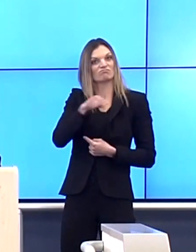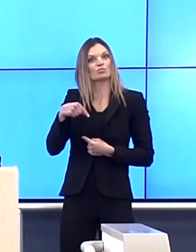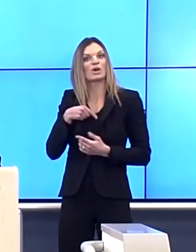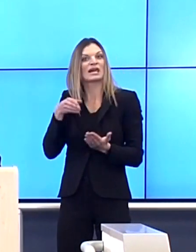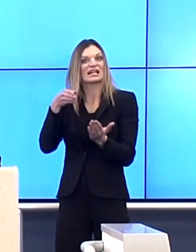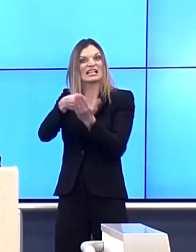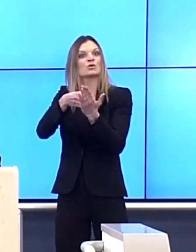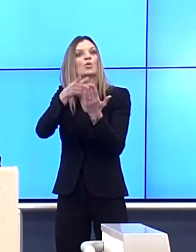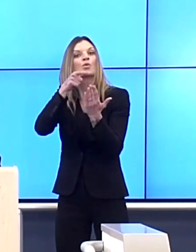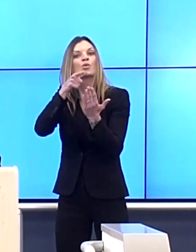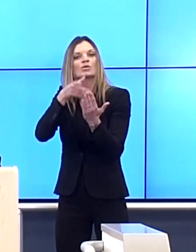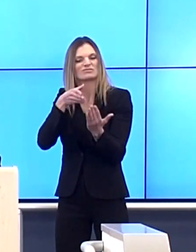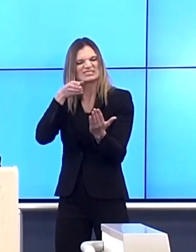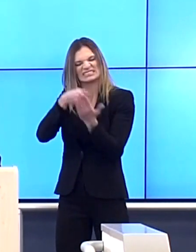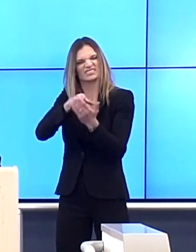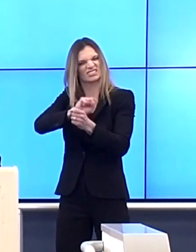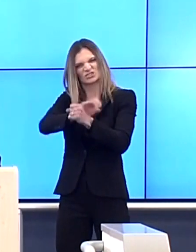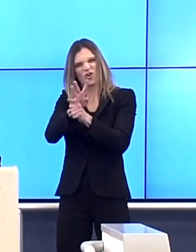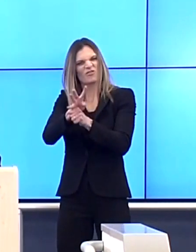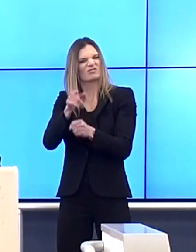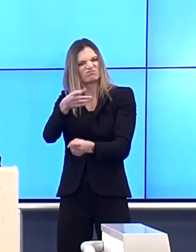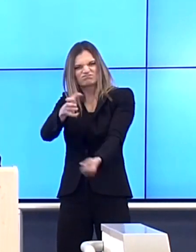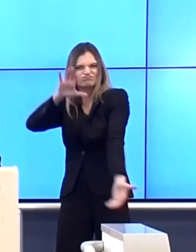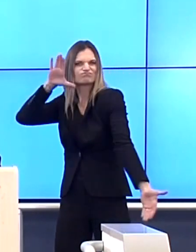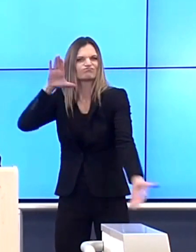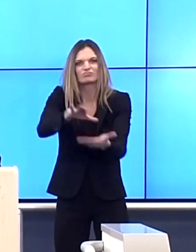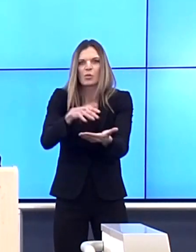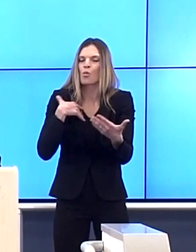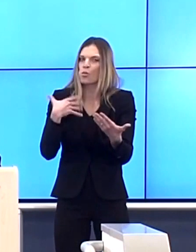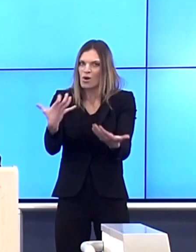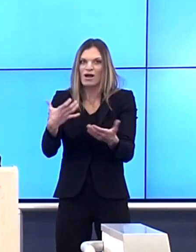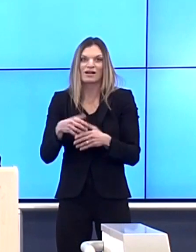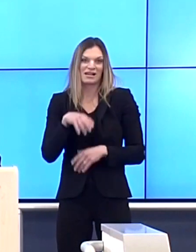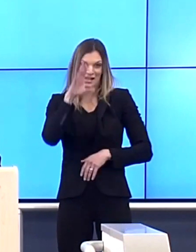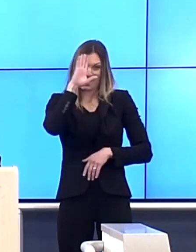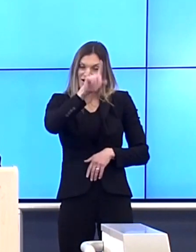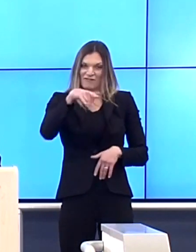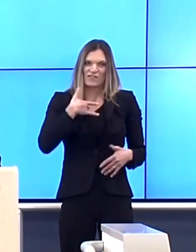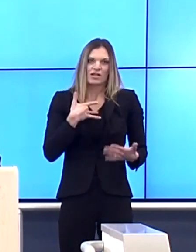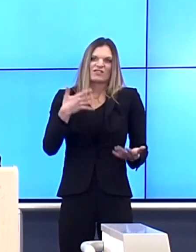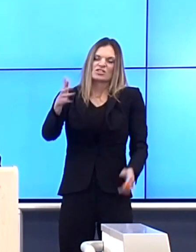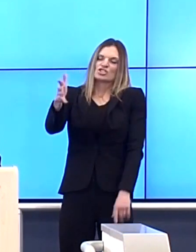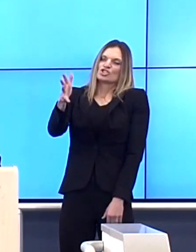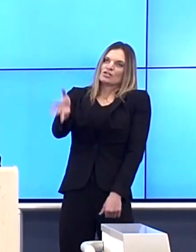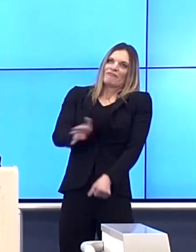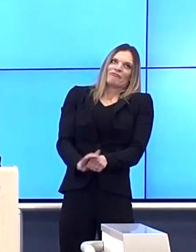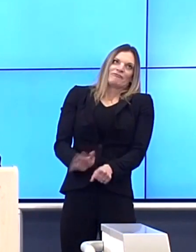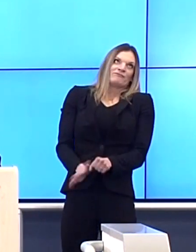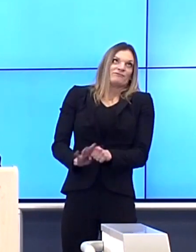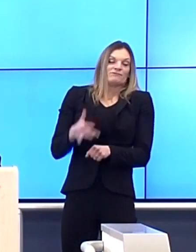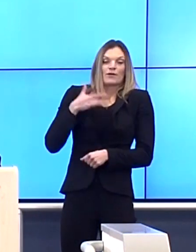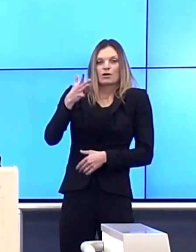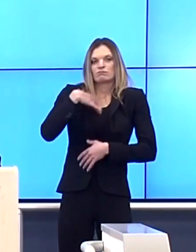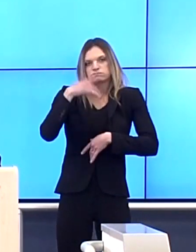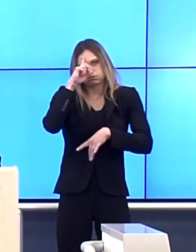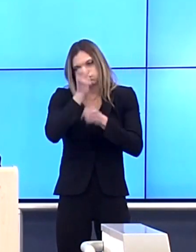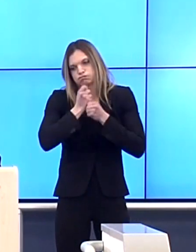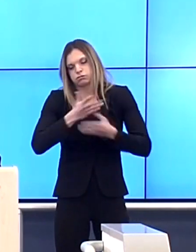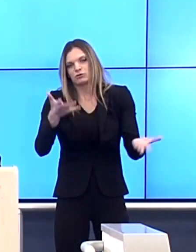LOVE. MICHIGAN VERSUS COVID-19 MEANS MICHIGAN VERSUS COVID-19 MEANS WE ARE ALL IN THIS TOGETHER. WE ARE ALL IN THIS TOGETHER. I KNOW A LOT OF US ARE EXHAUSTED I KNOW A LOT OF US ARE EXHAUSTED FIGHTING THIS VIRUS.